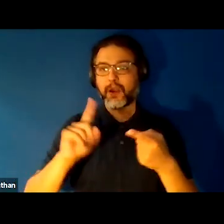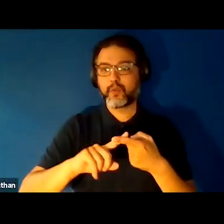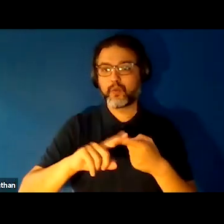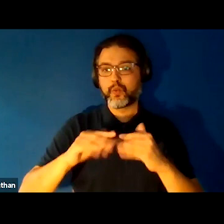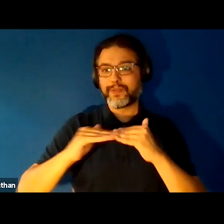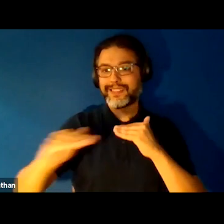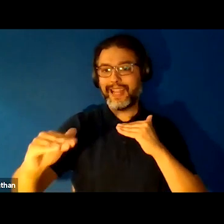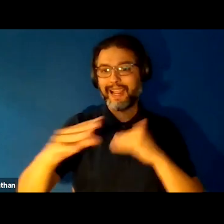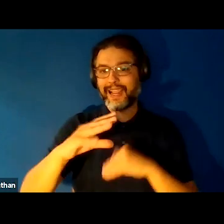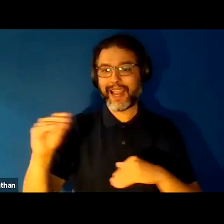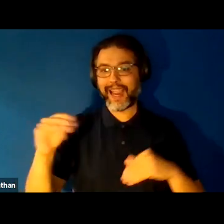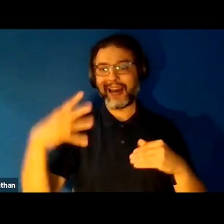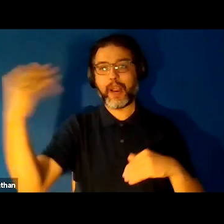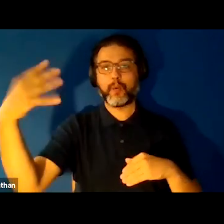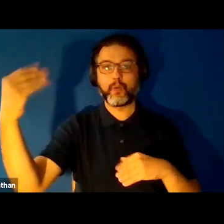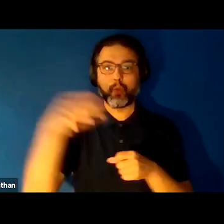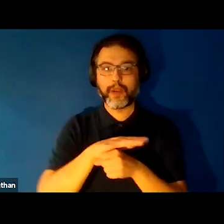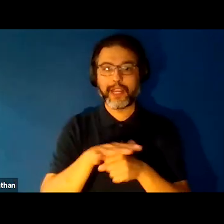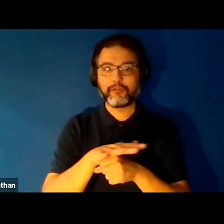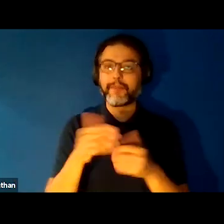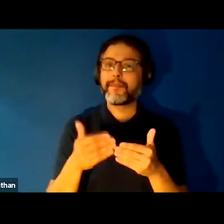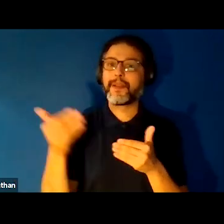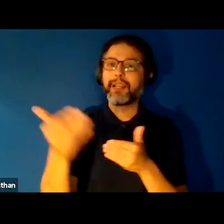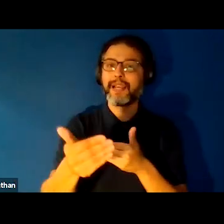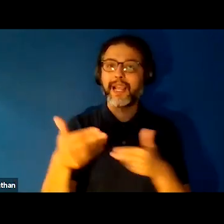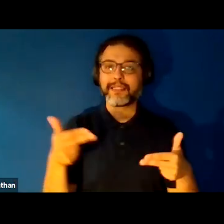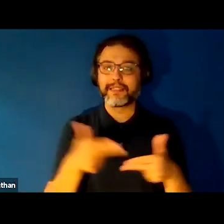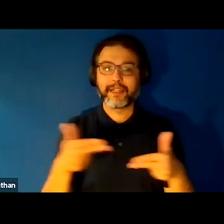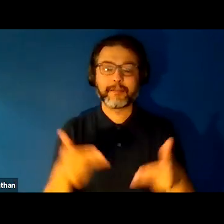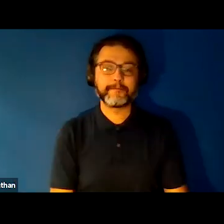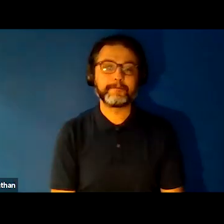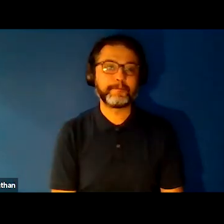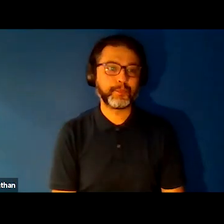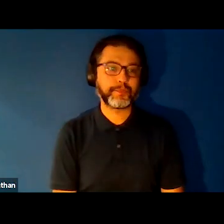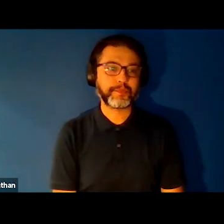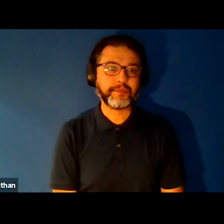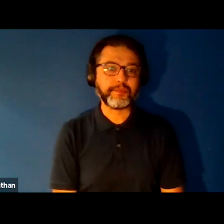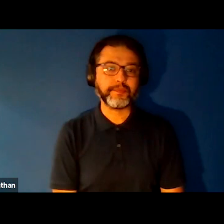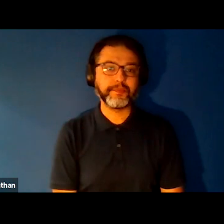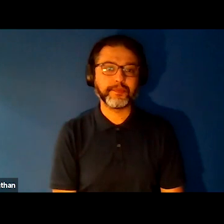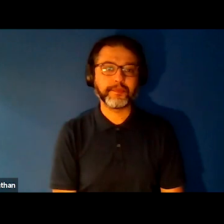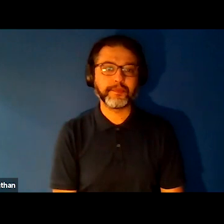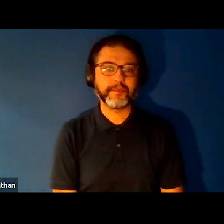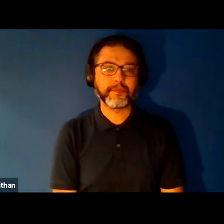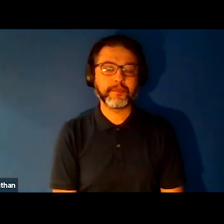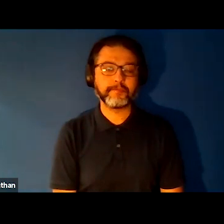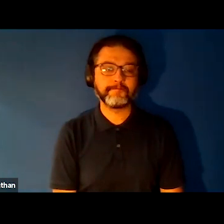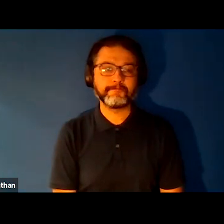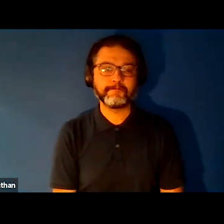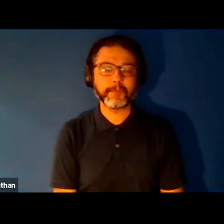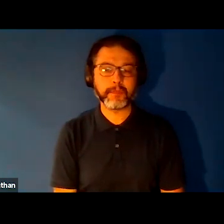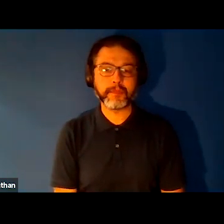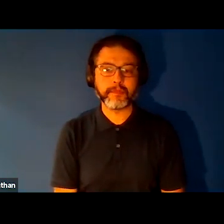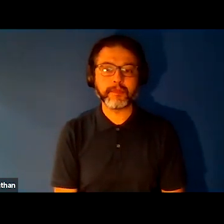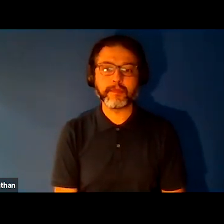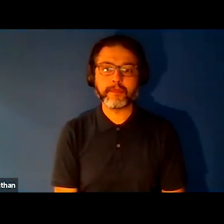Next slide.